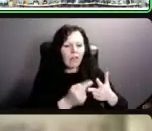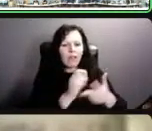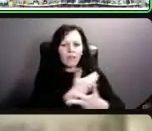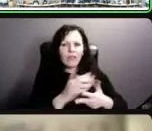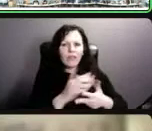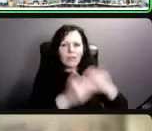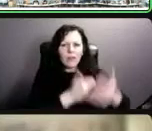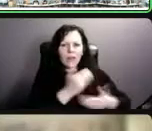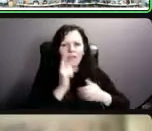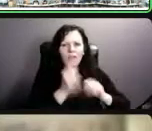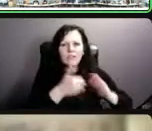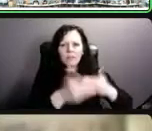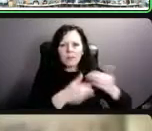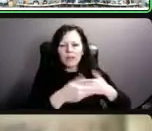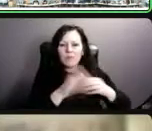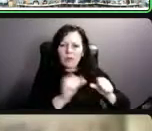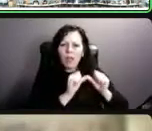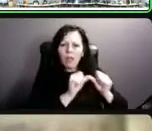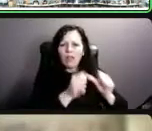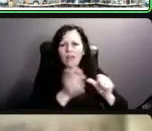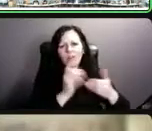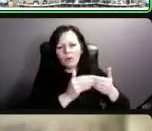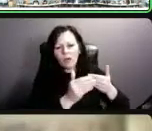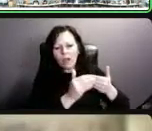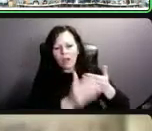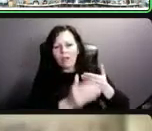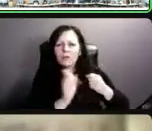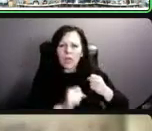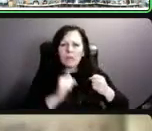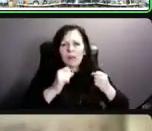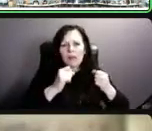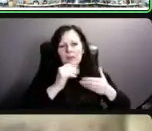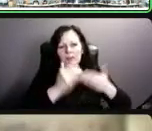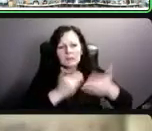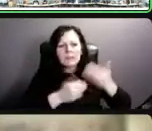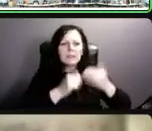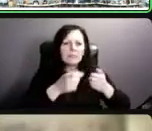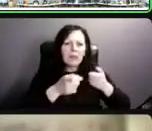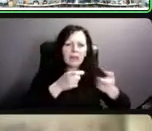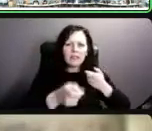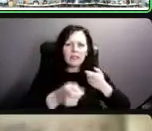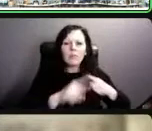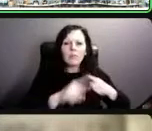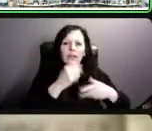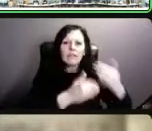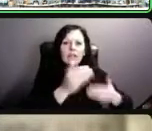METAPHOR SALEM HAS BEEN DEFERRING INTERNAL SERVICE NEEDS OR ENGINE MAINTENANCE FOR